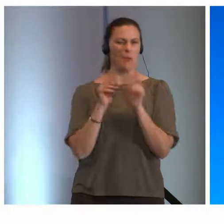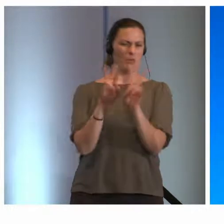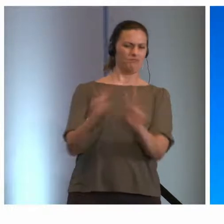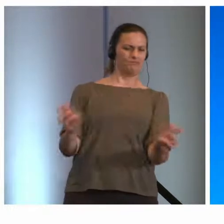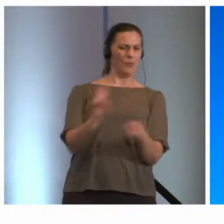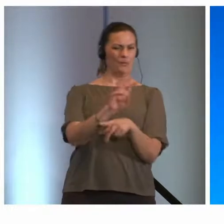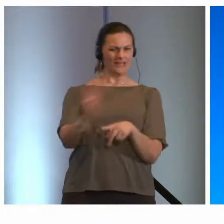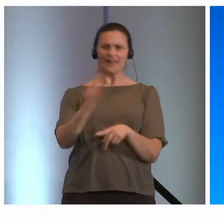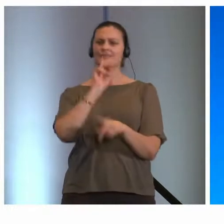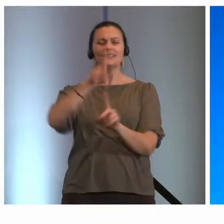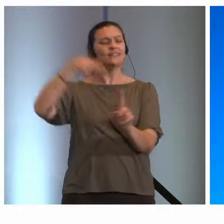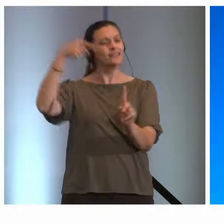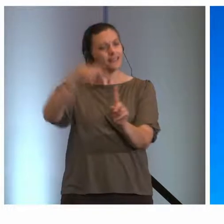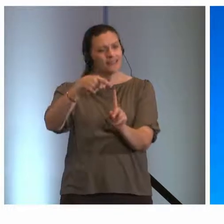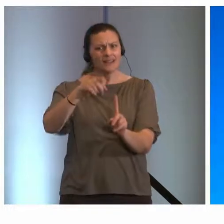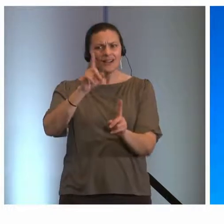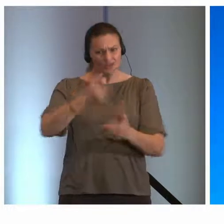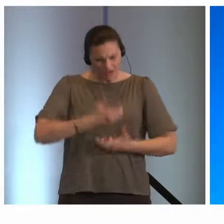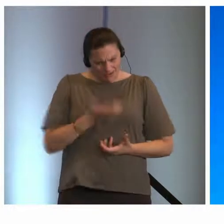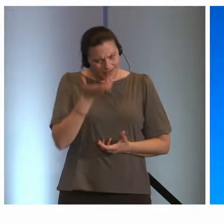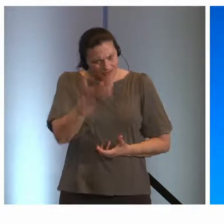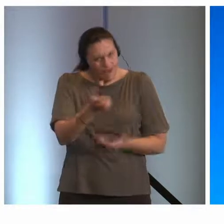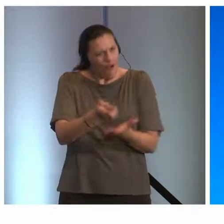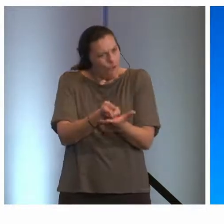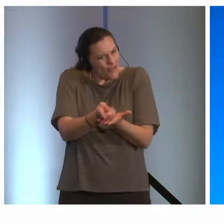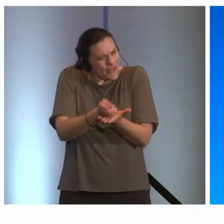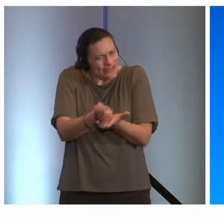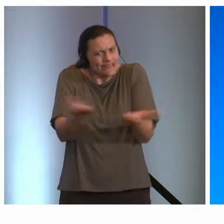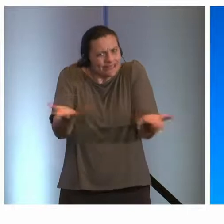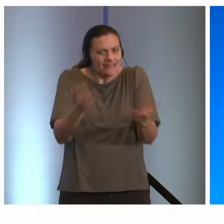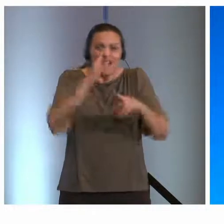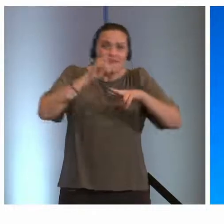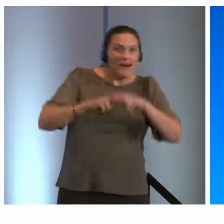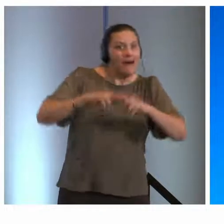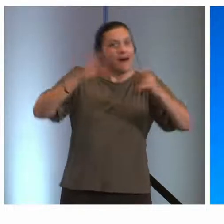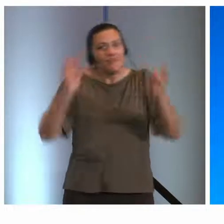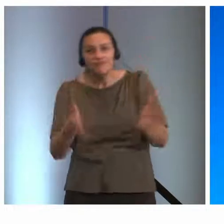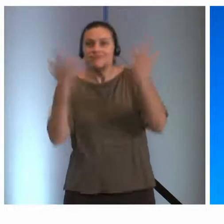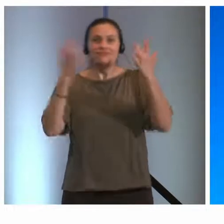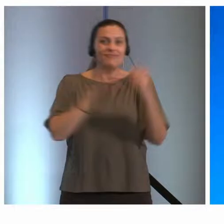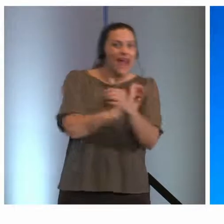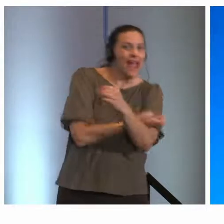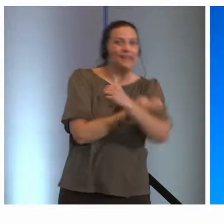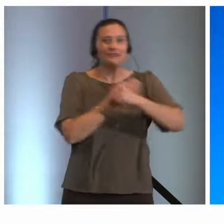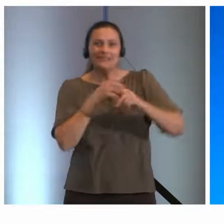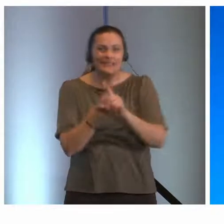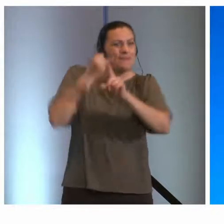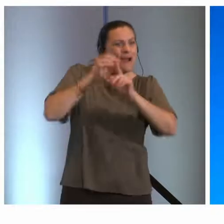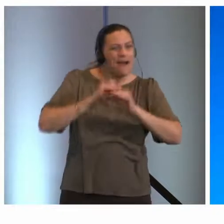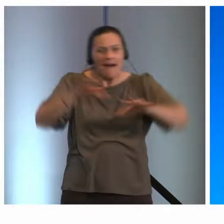remember that disability needs to be included in those policies. So moving further into the Web site -- the big message here is be authentic.